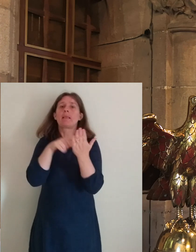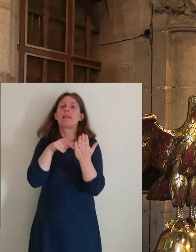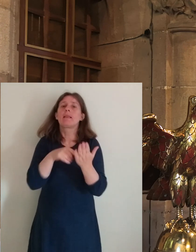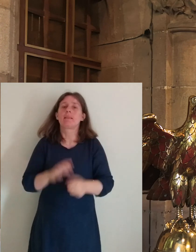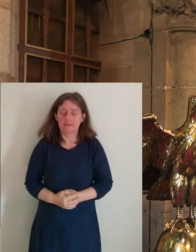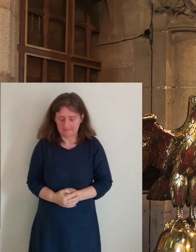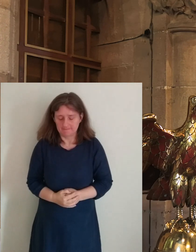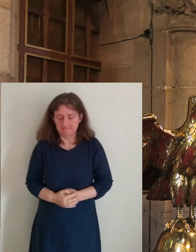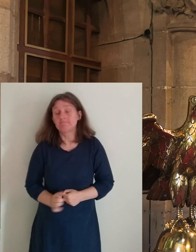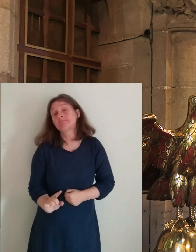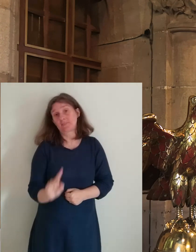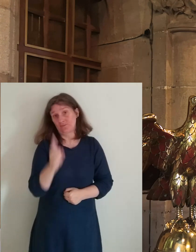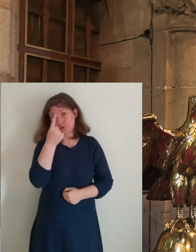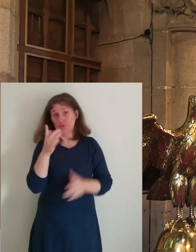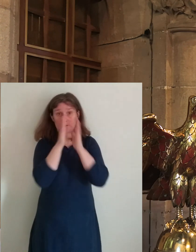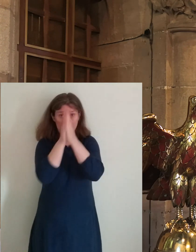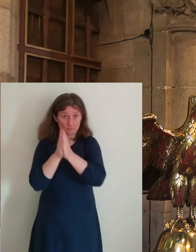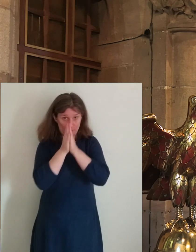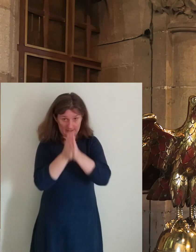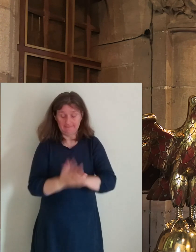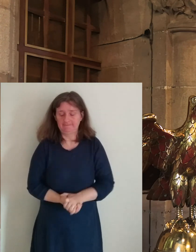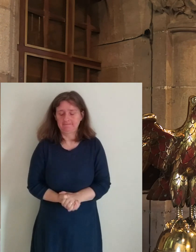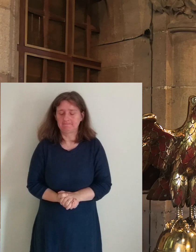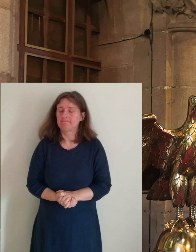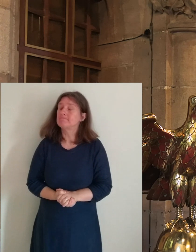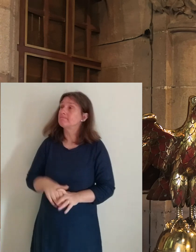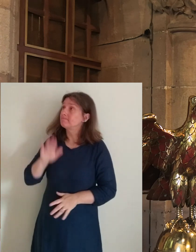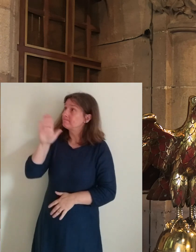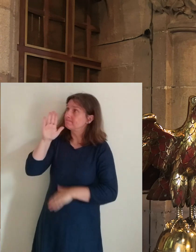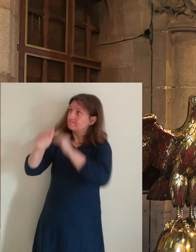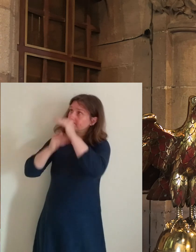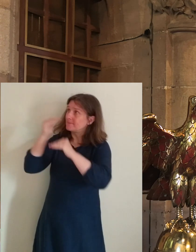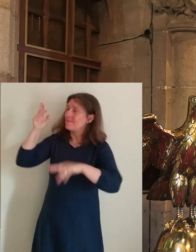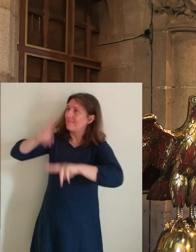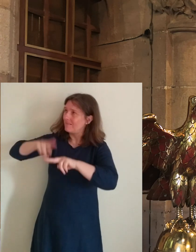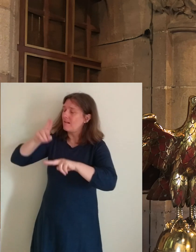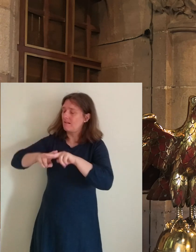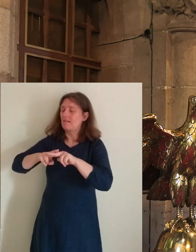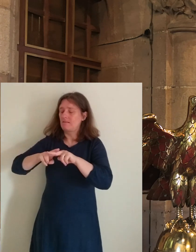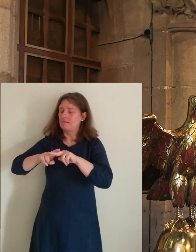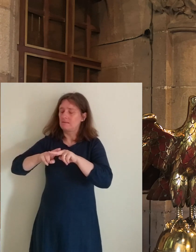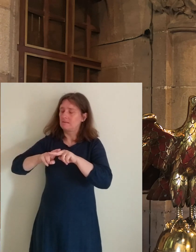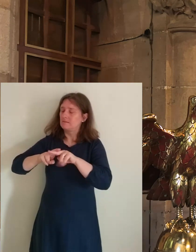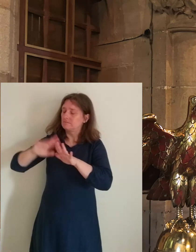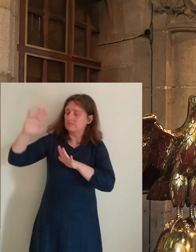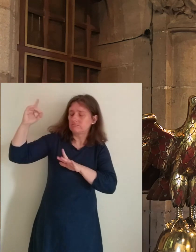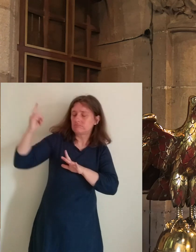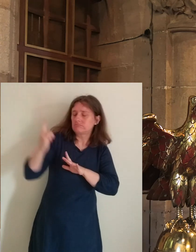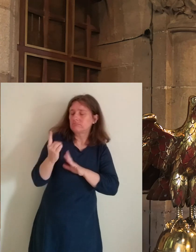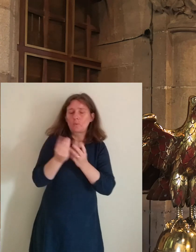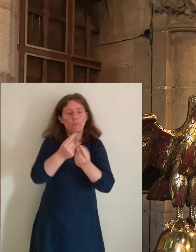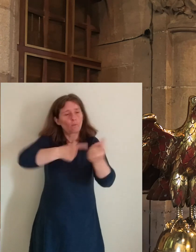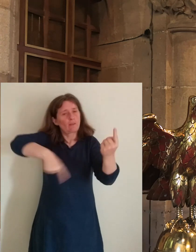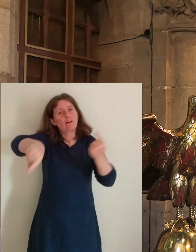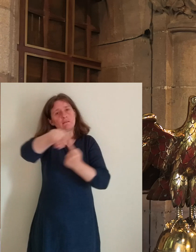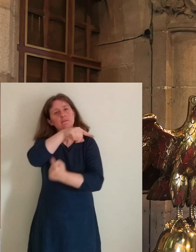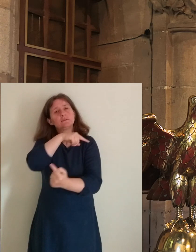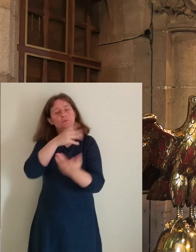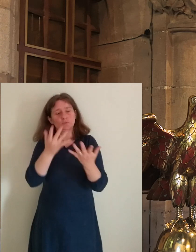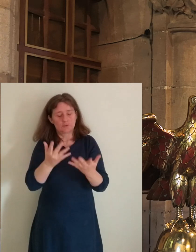But first let us pray. Heavenly father please be present with us